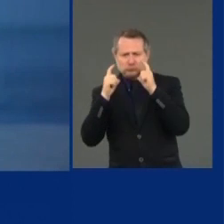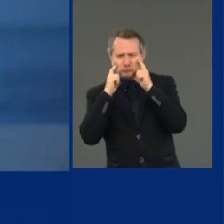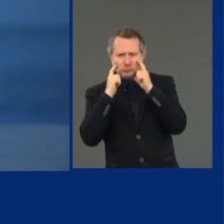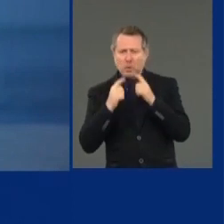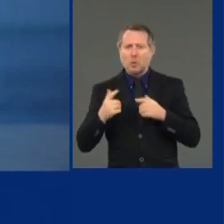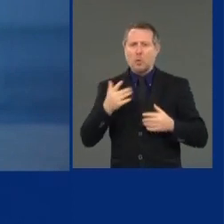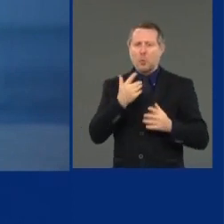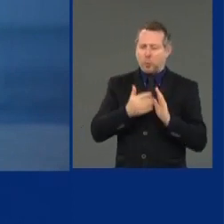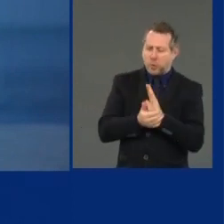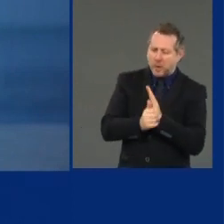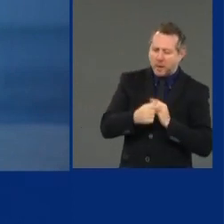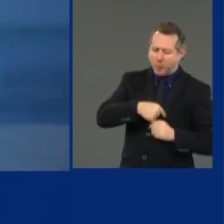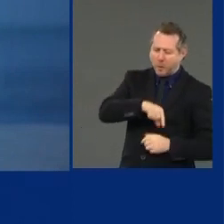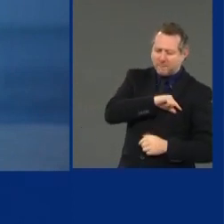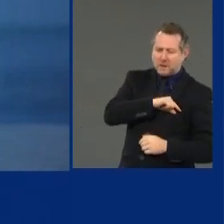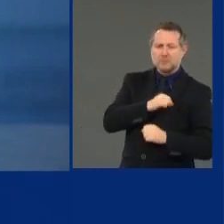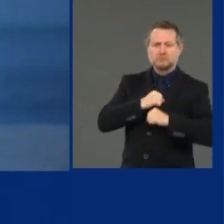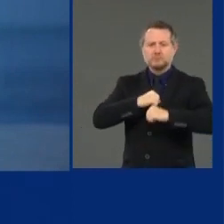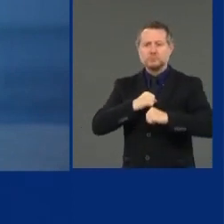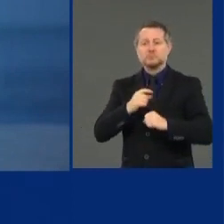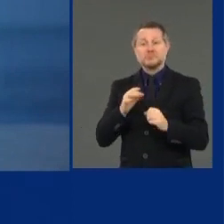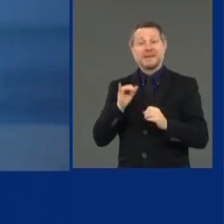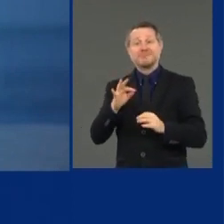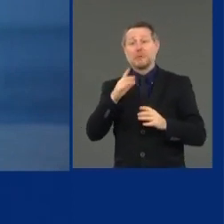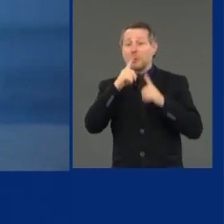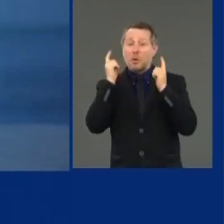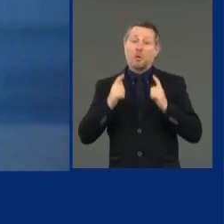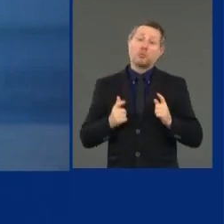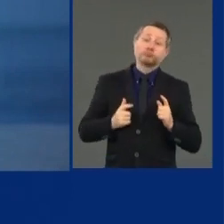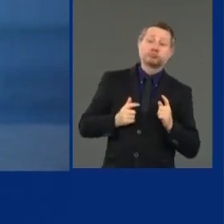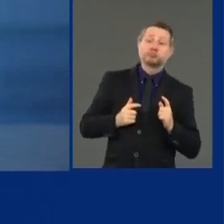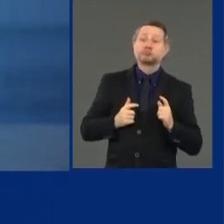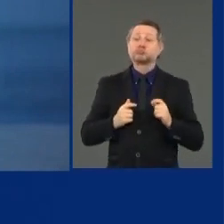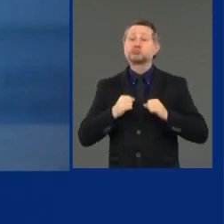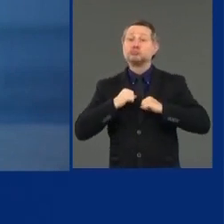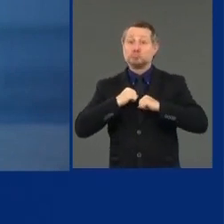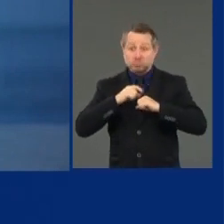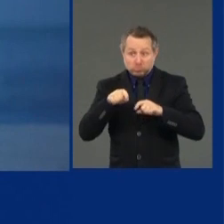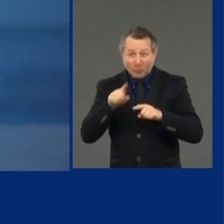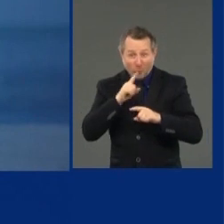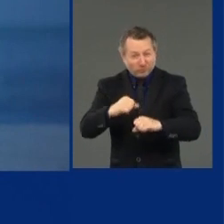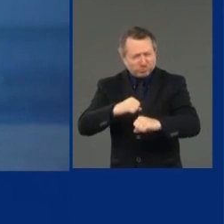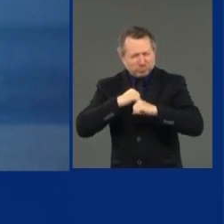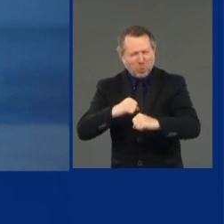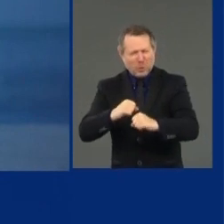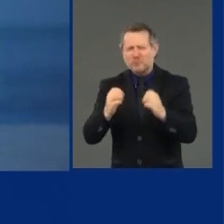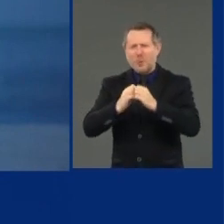THEY'RE NOT USING ANY DIFFERENT.